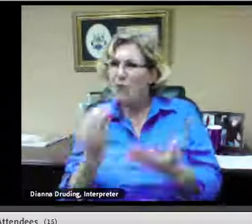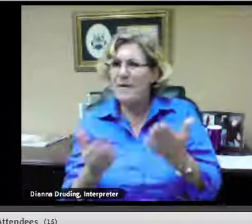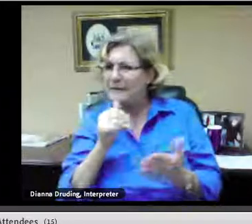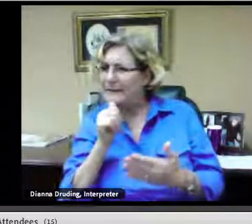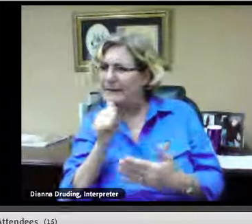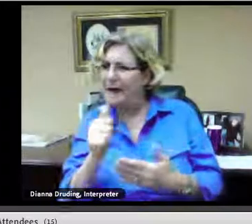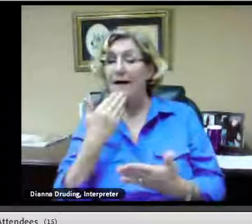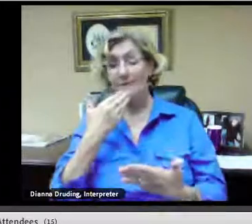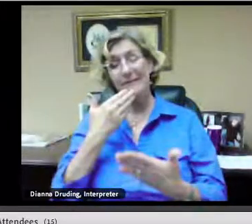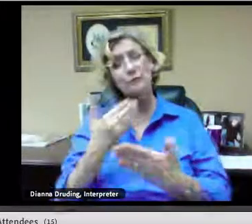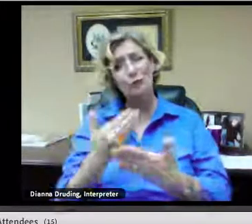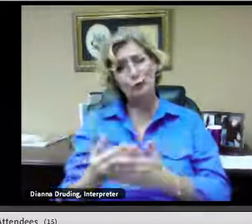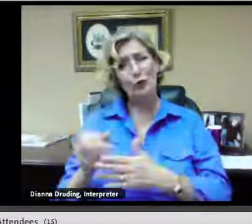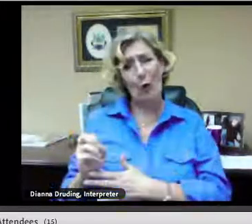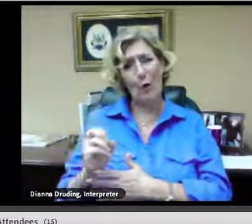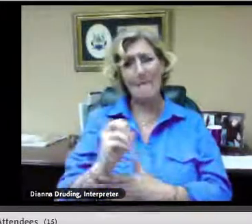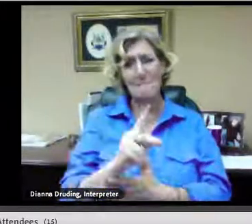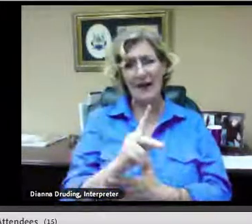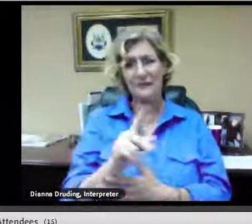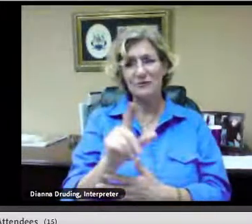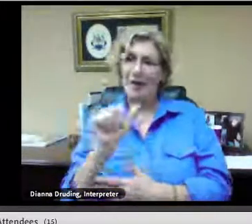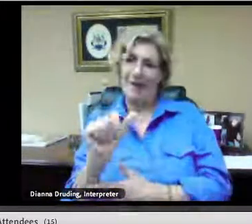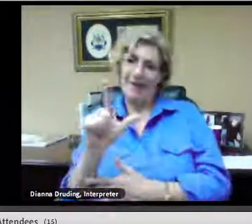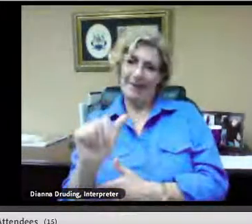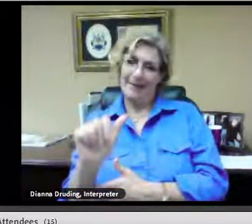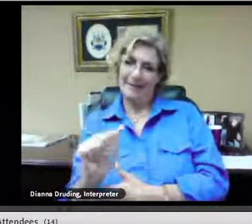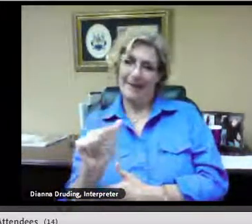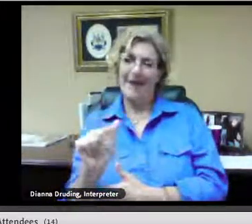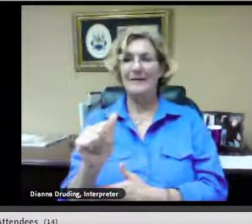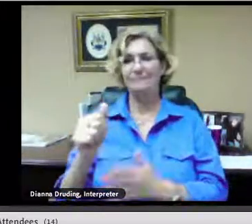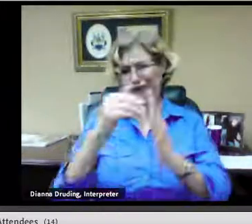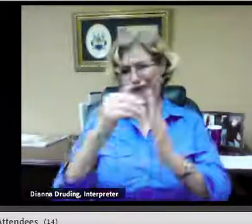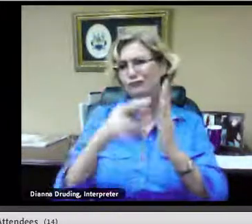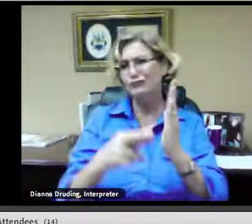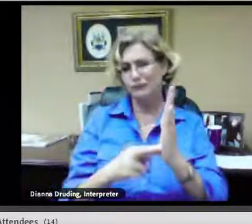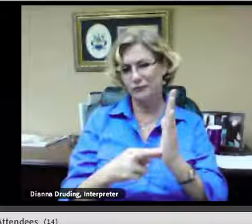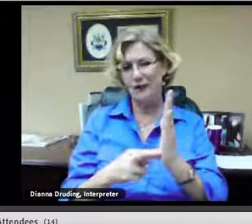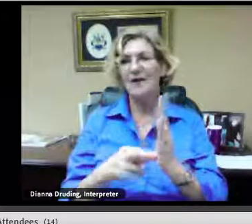to ALA guidelines and some areas where libraries already have begun